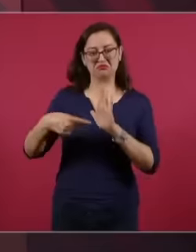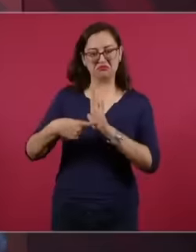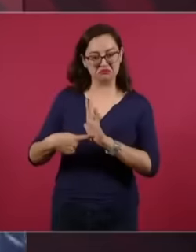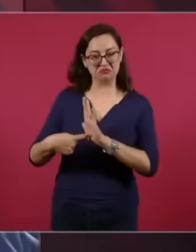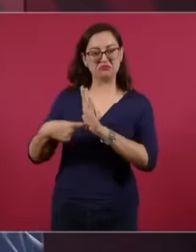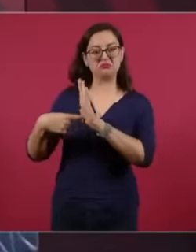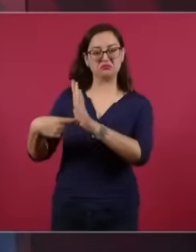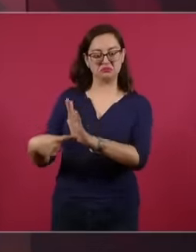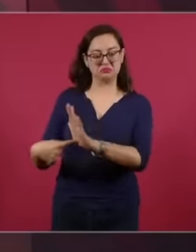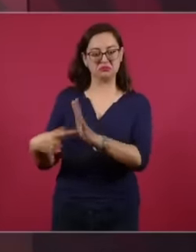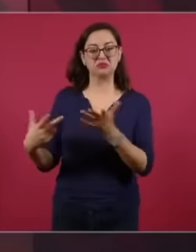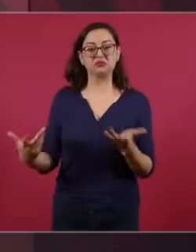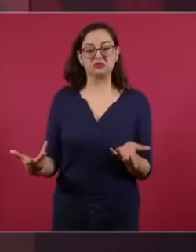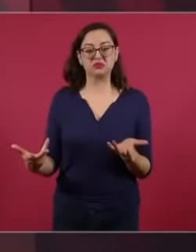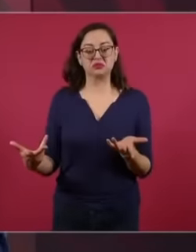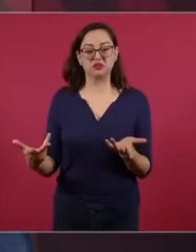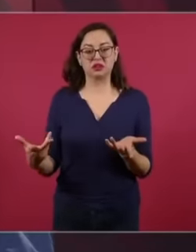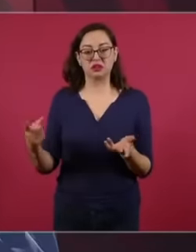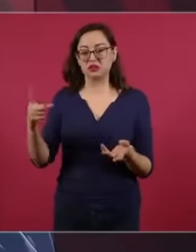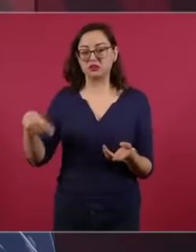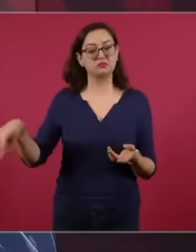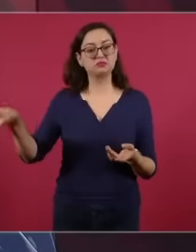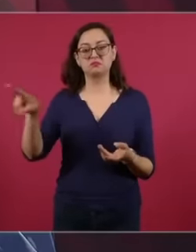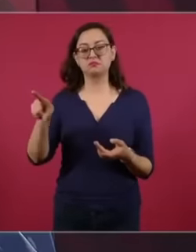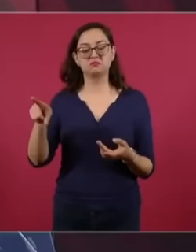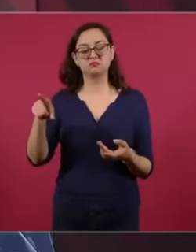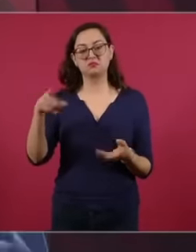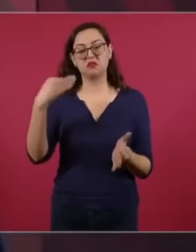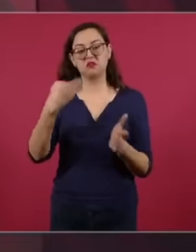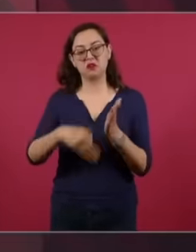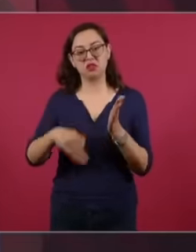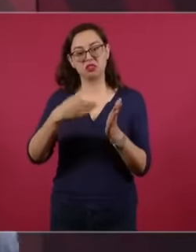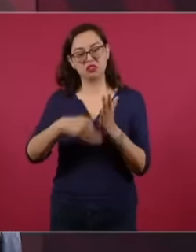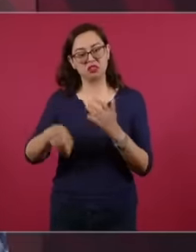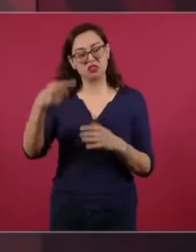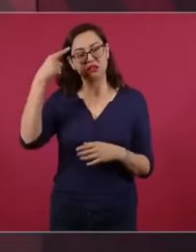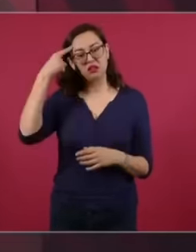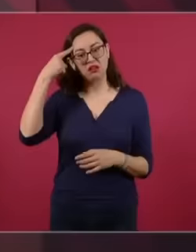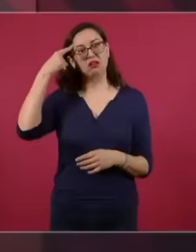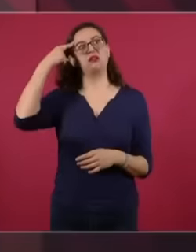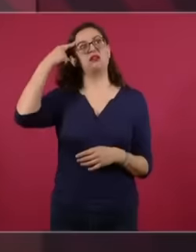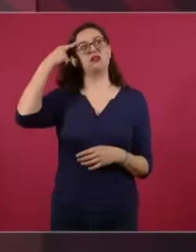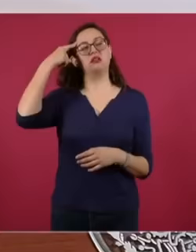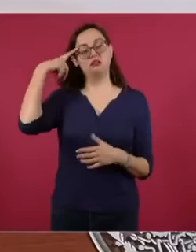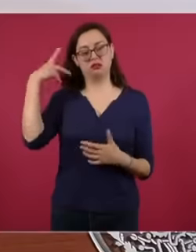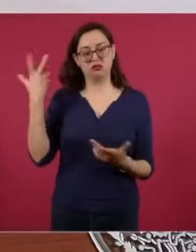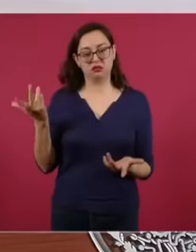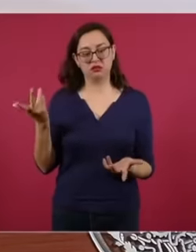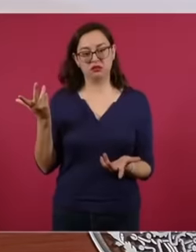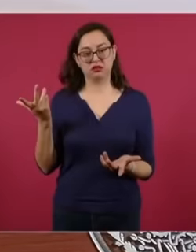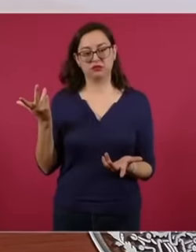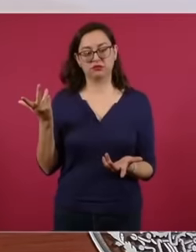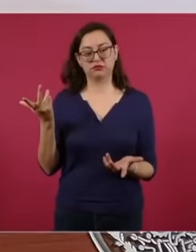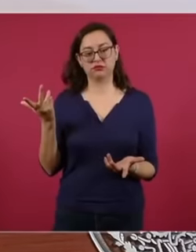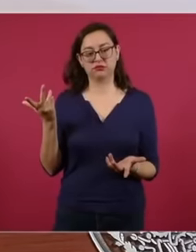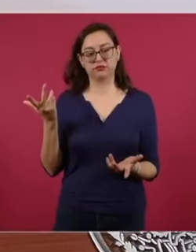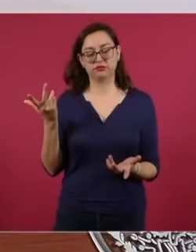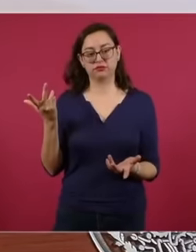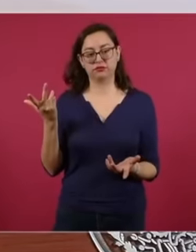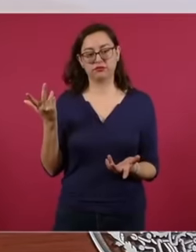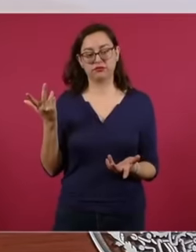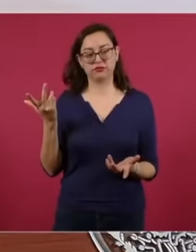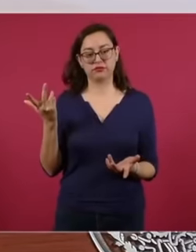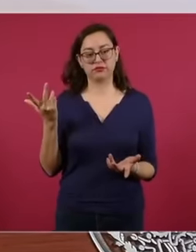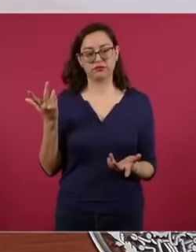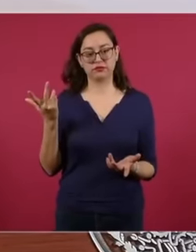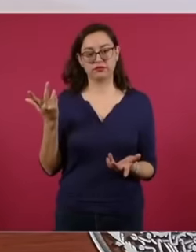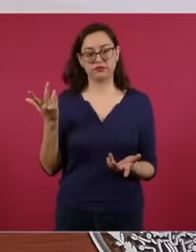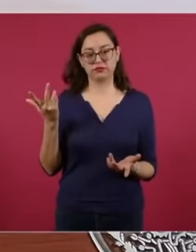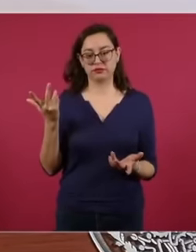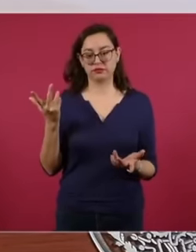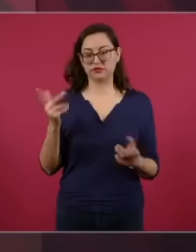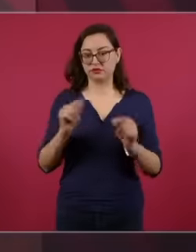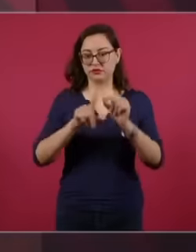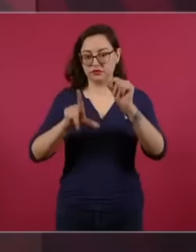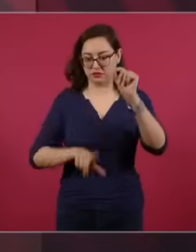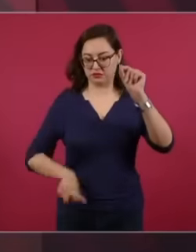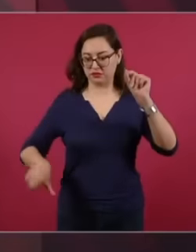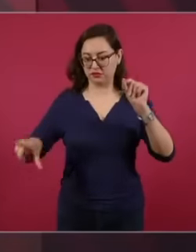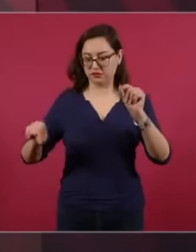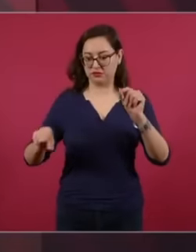understand why people supported the continuation of the transformation, we are going to give you